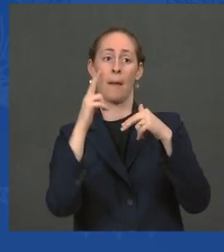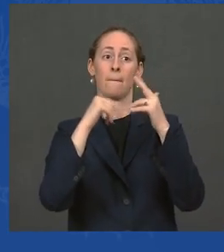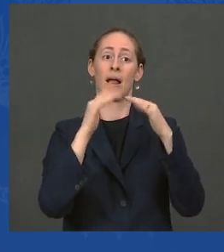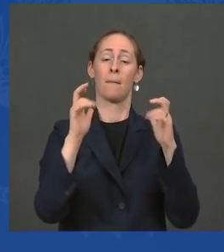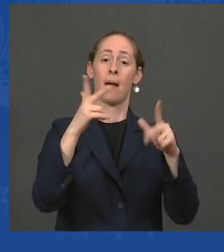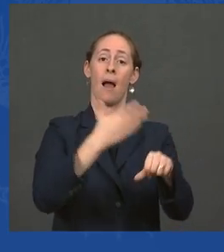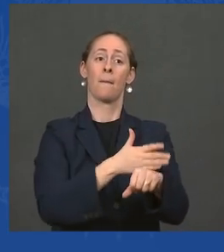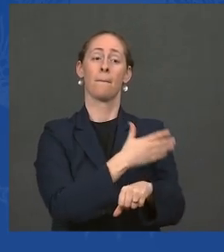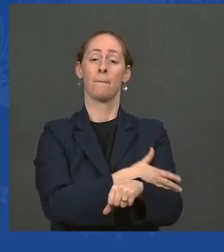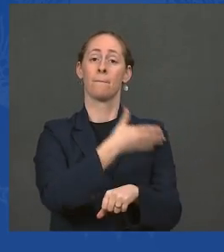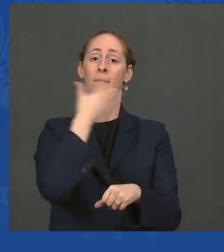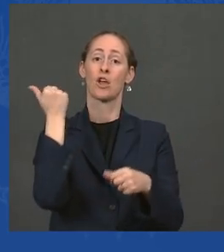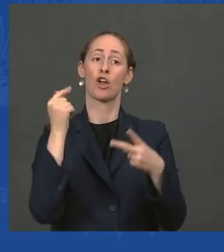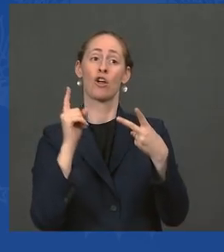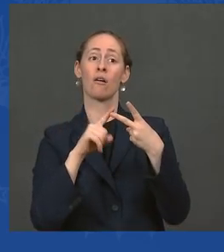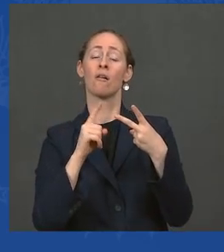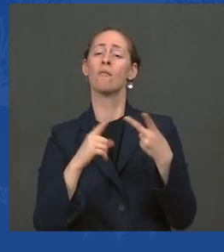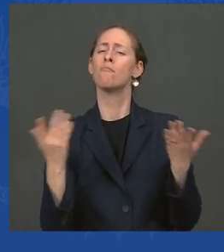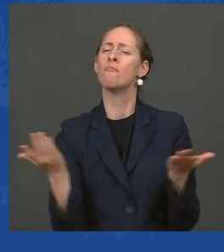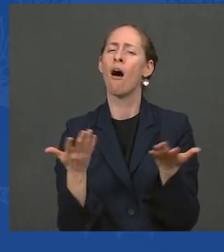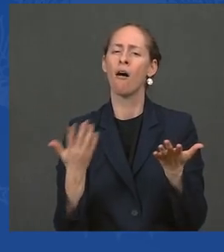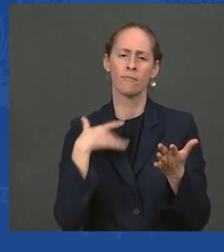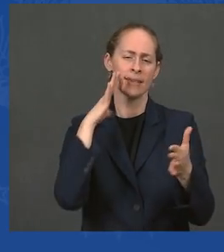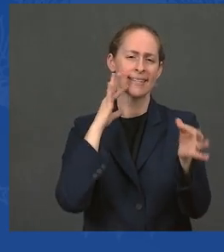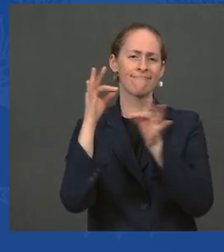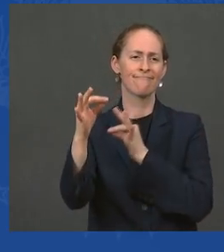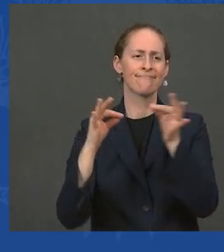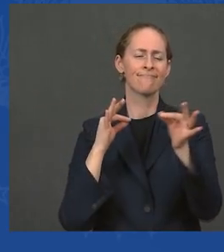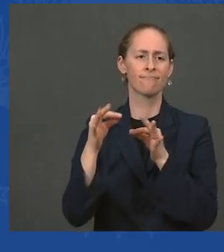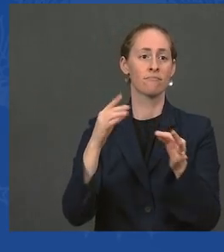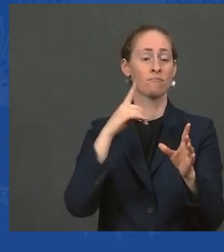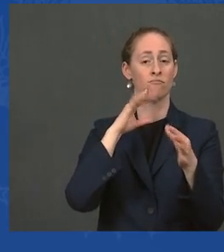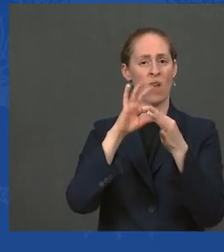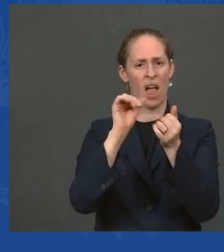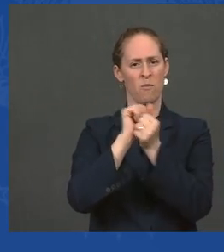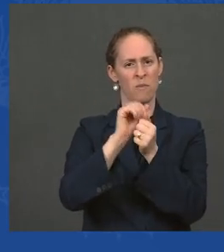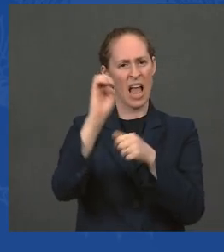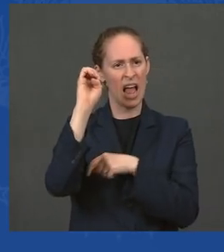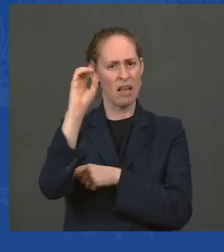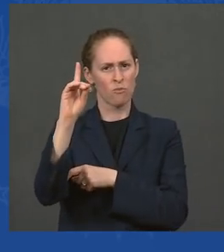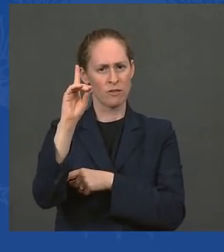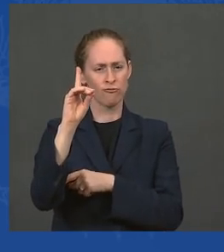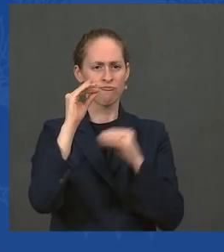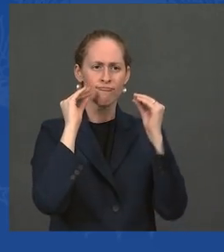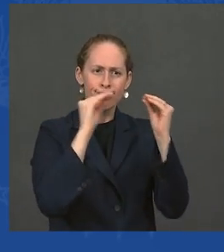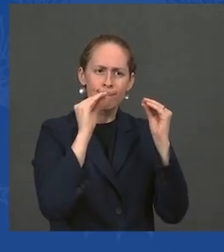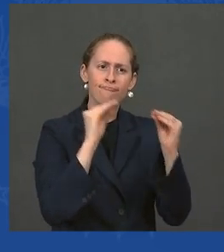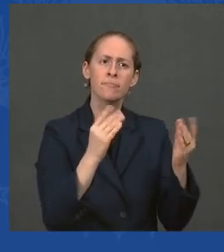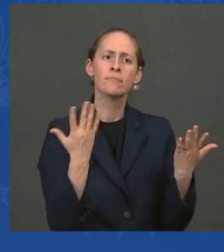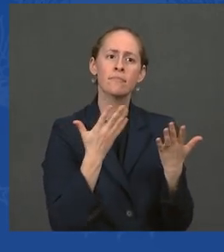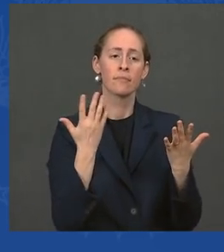And here's what it does: It takes education -- as I said, when America made 12 years of public education